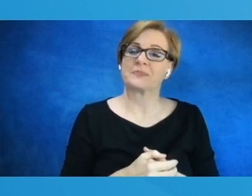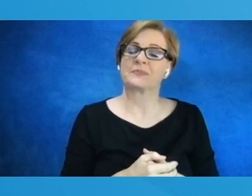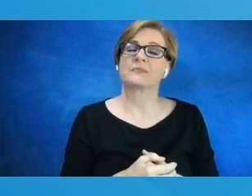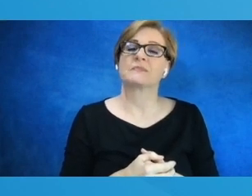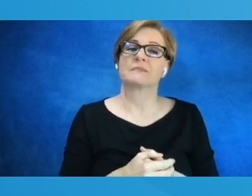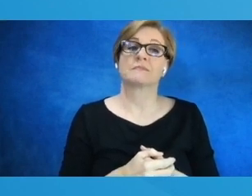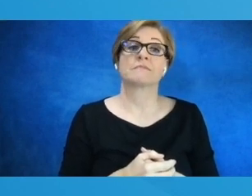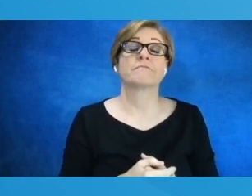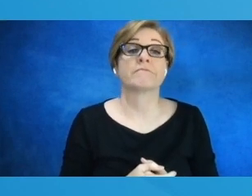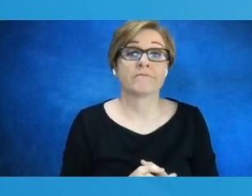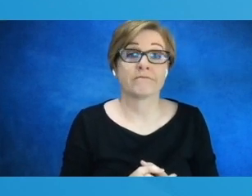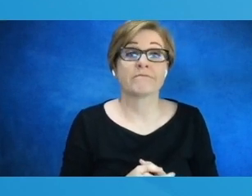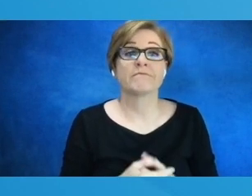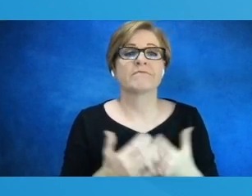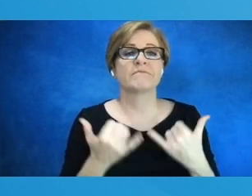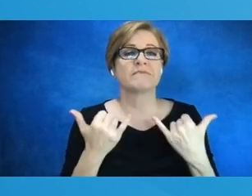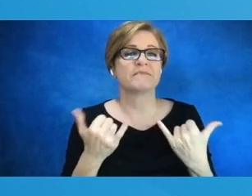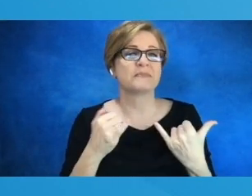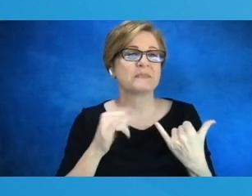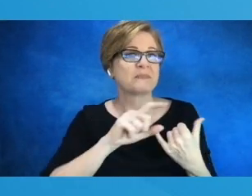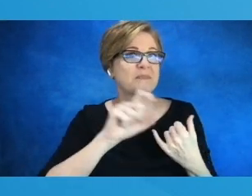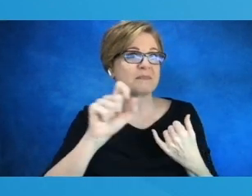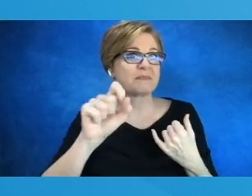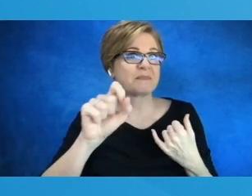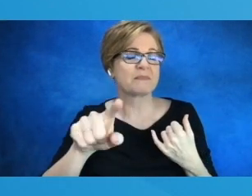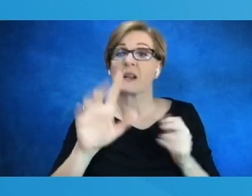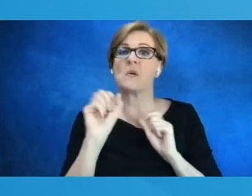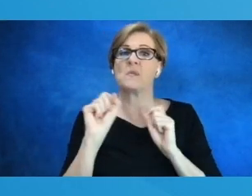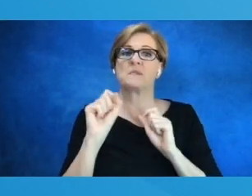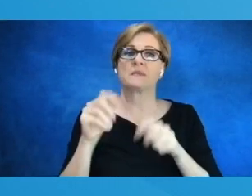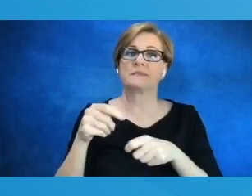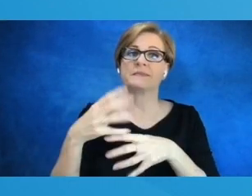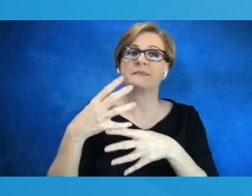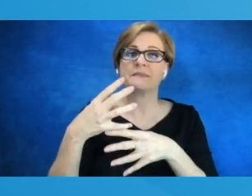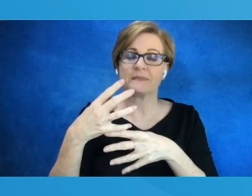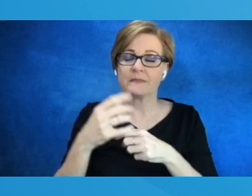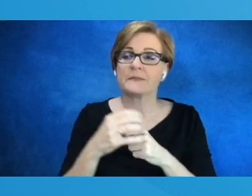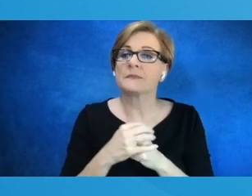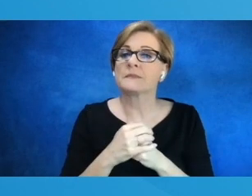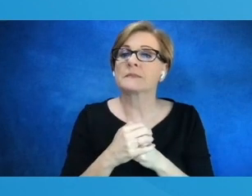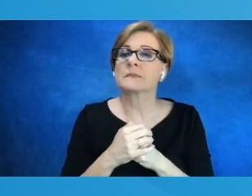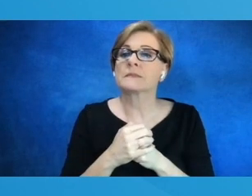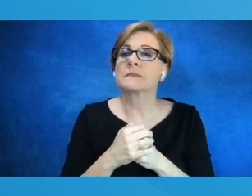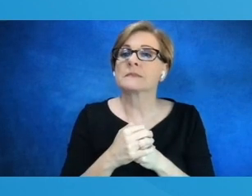Oh, here we go, we do have one.